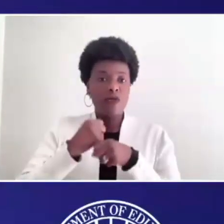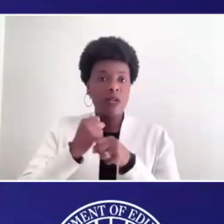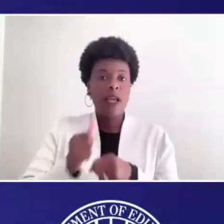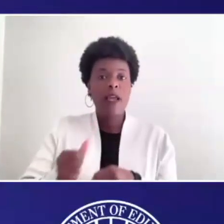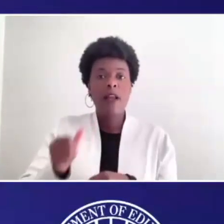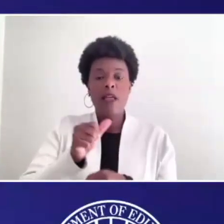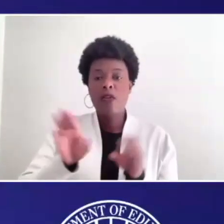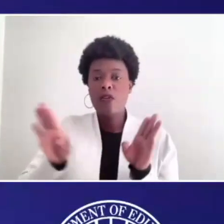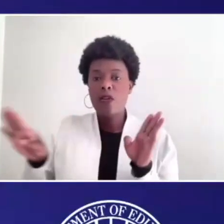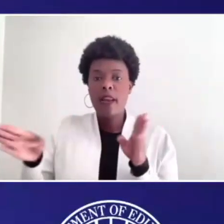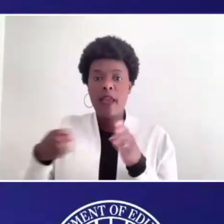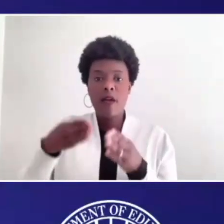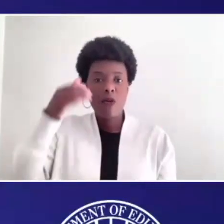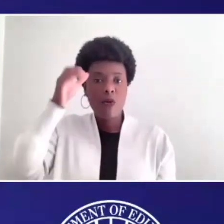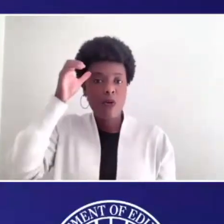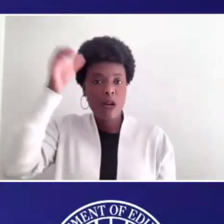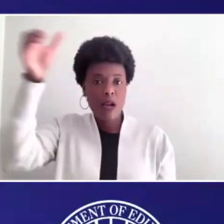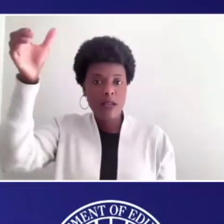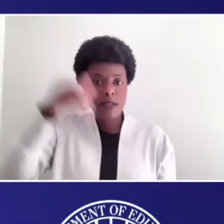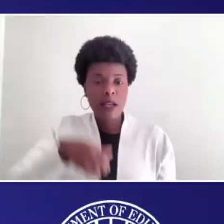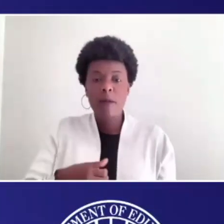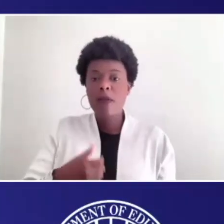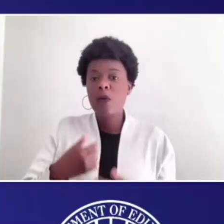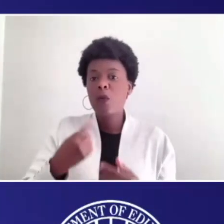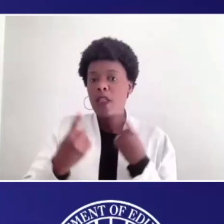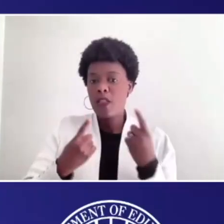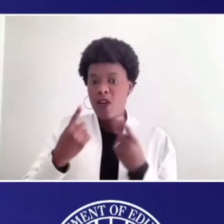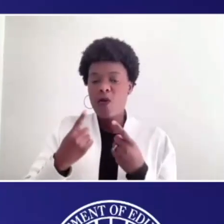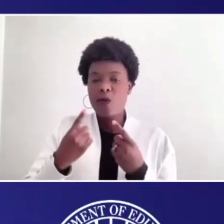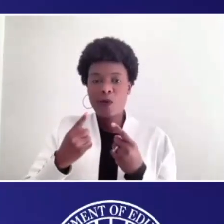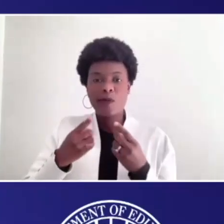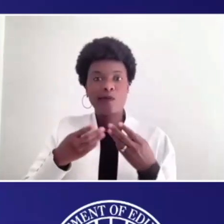I will tell you, we thought we took the broadest definition that we,